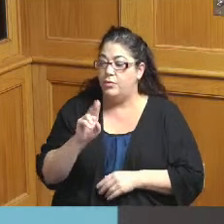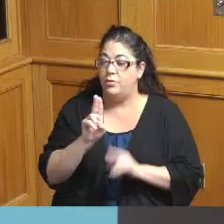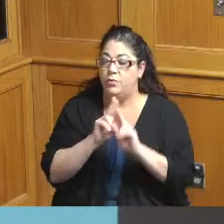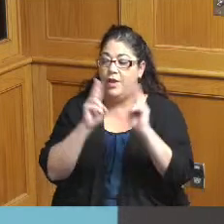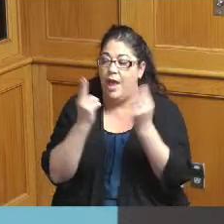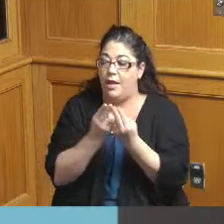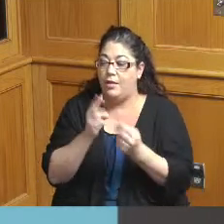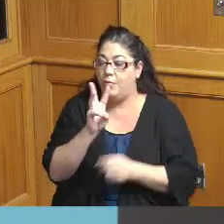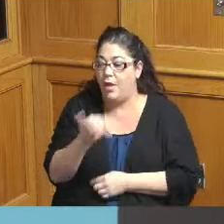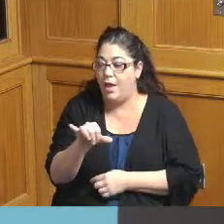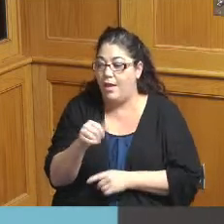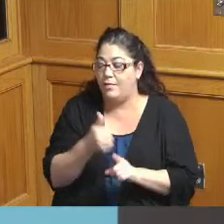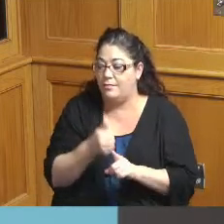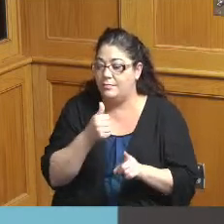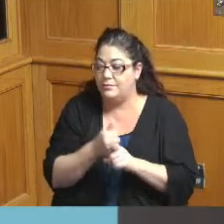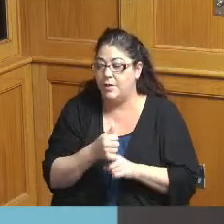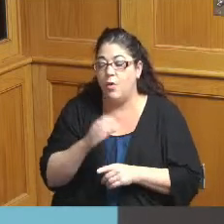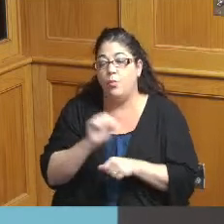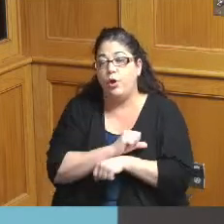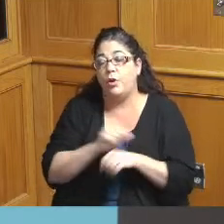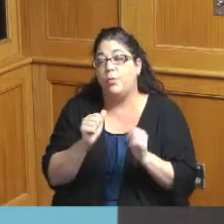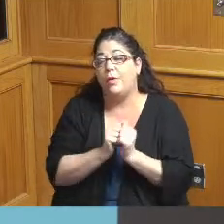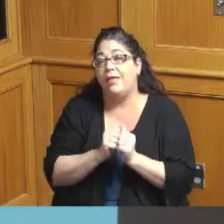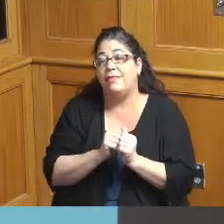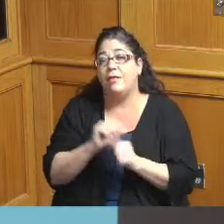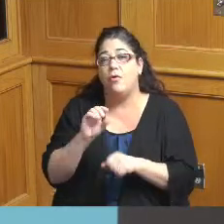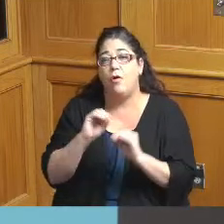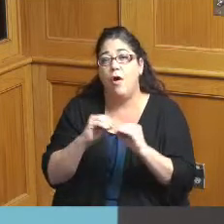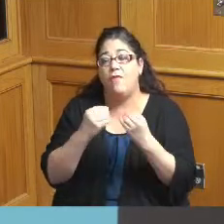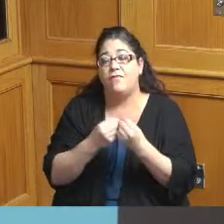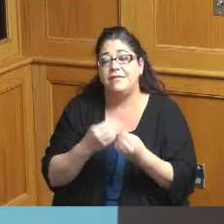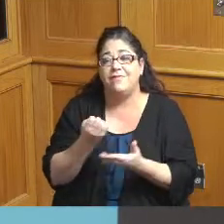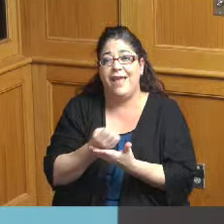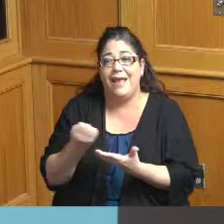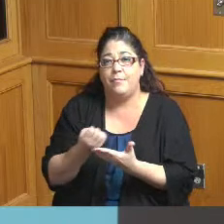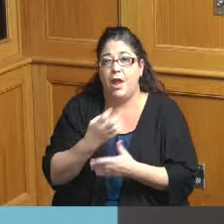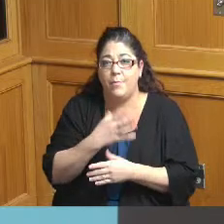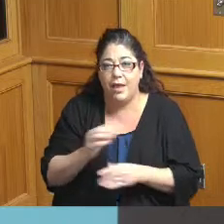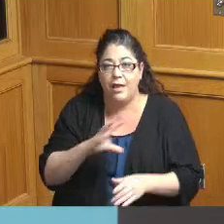excuse me working with office of economic inclusion on the office of family voice we're